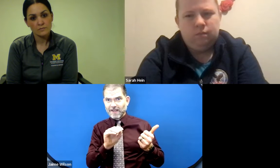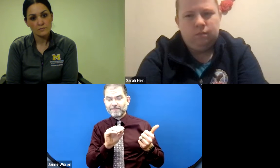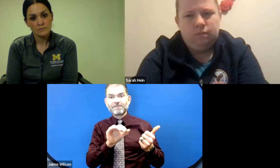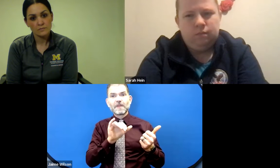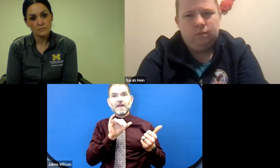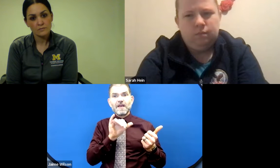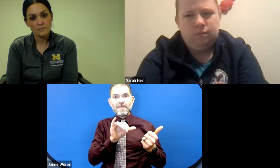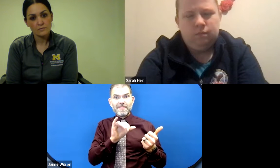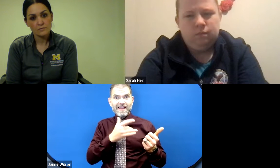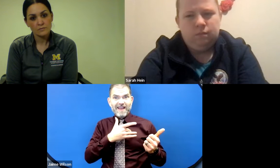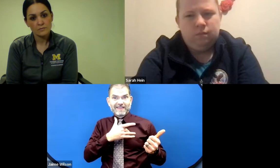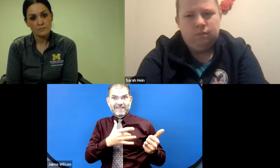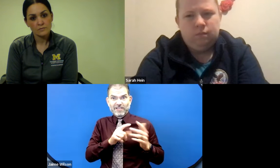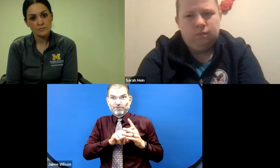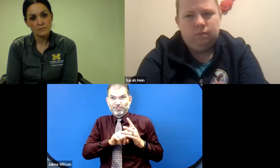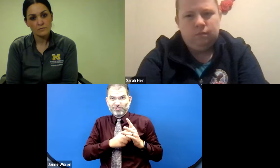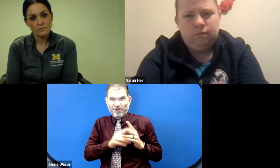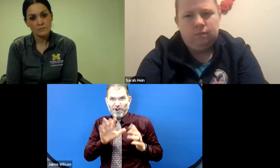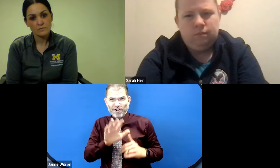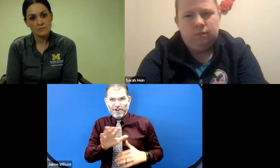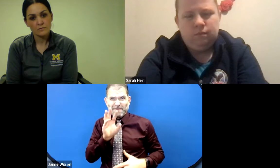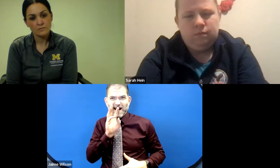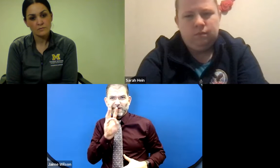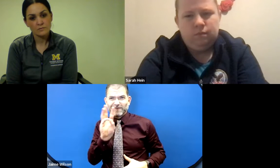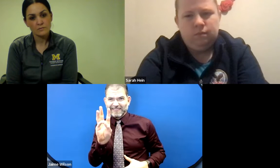ASL Interpreter: right? So 50 to 70 of dementia cases are all time.